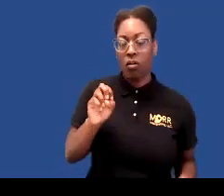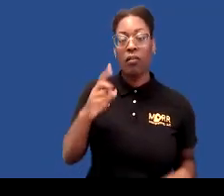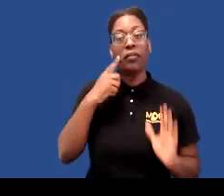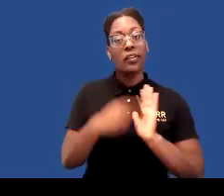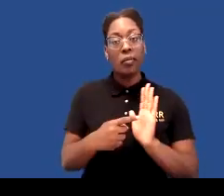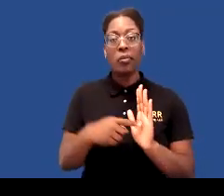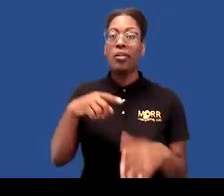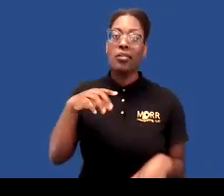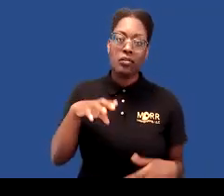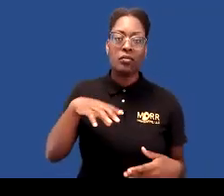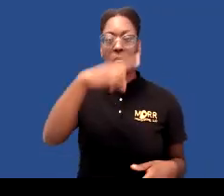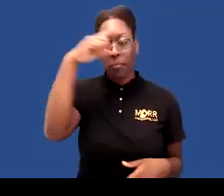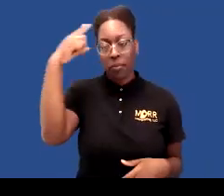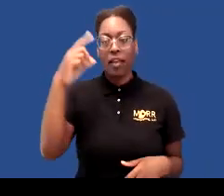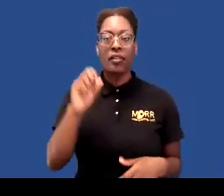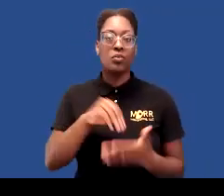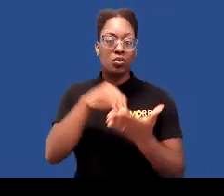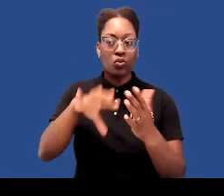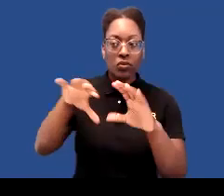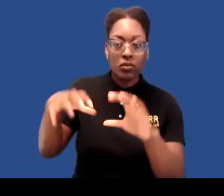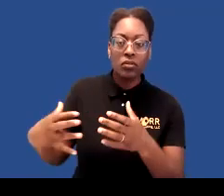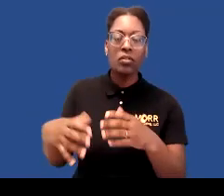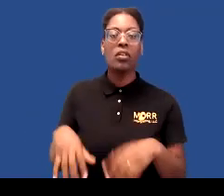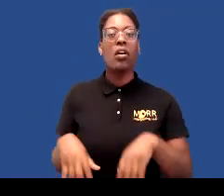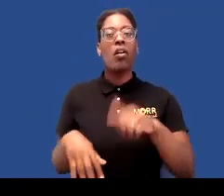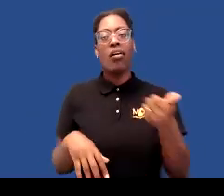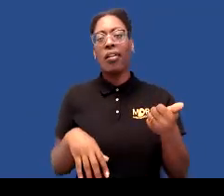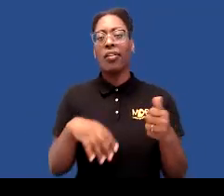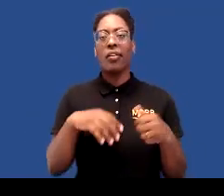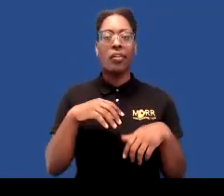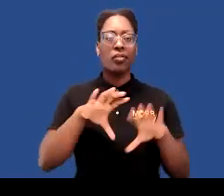or other populations of students. It's also about examining